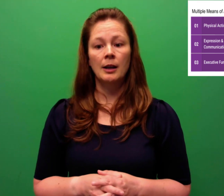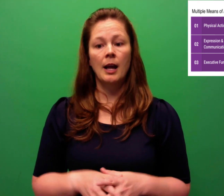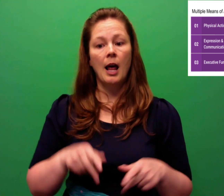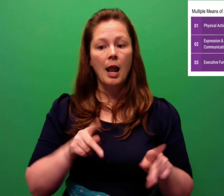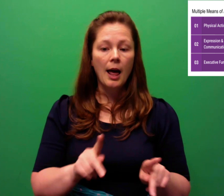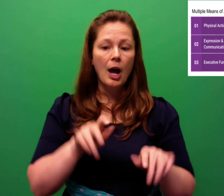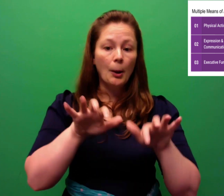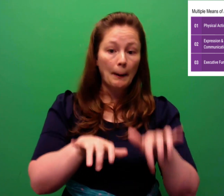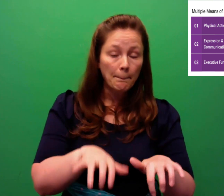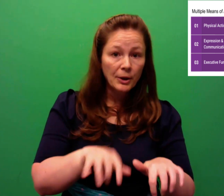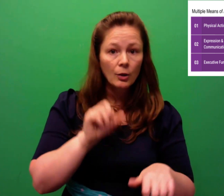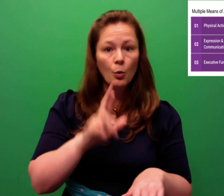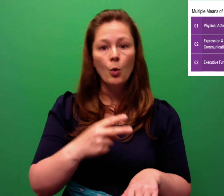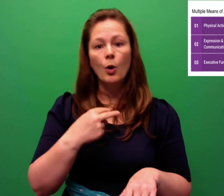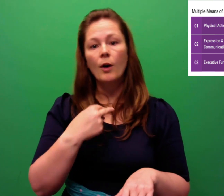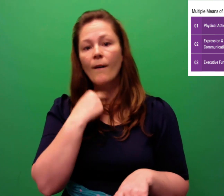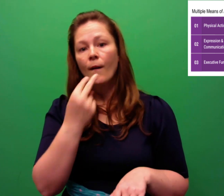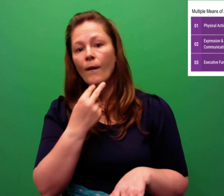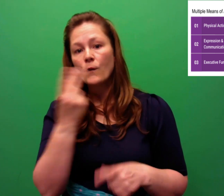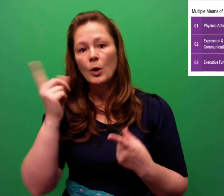to text,